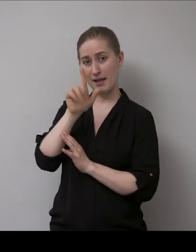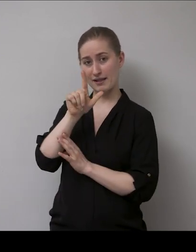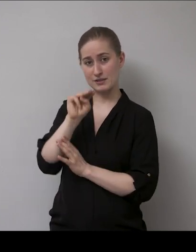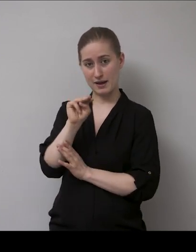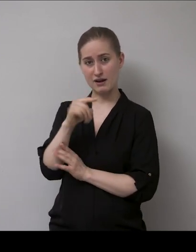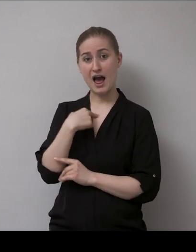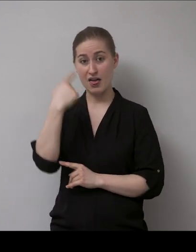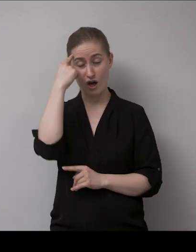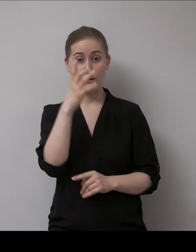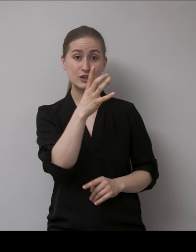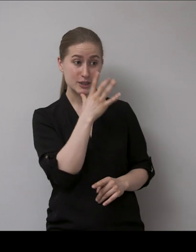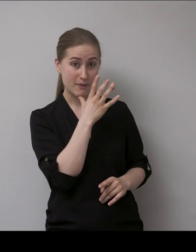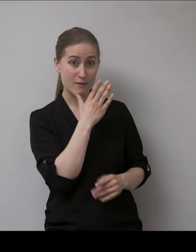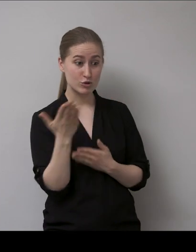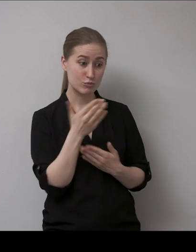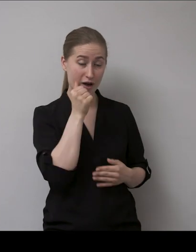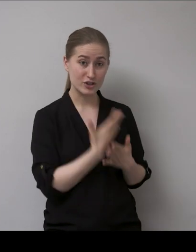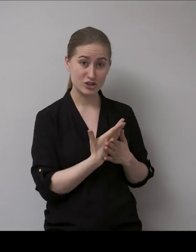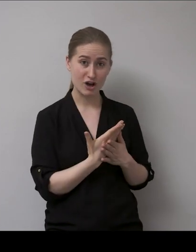to see and learn from the experience.